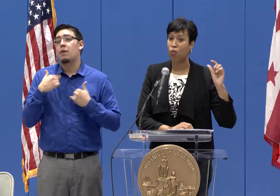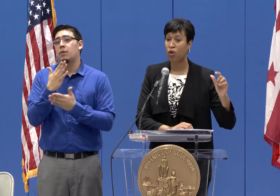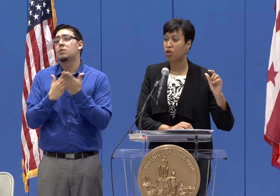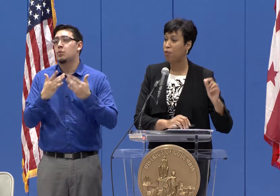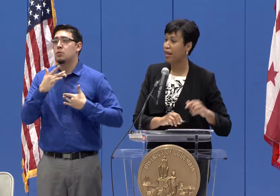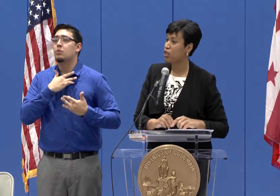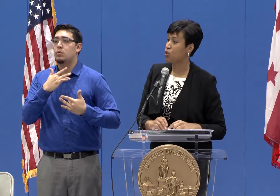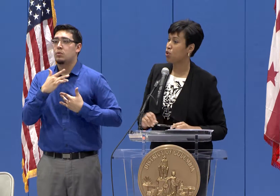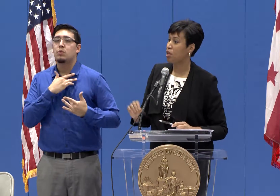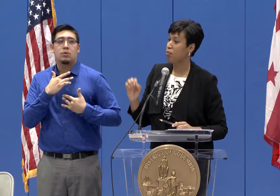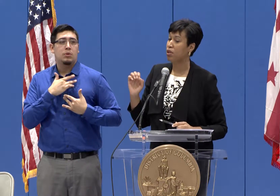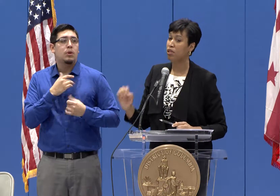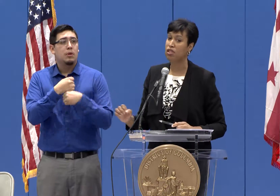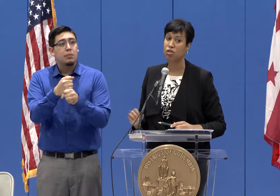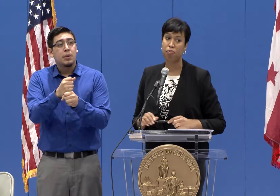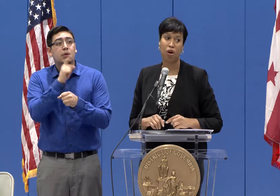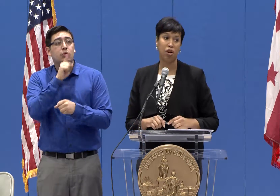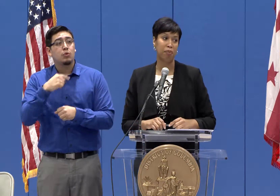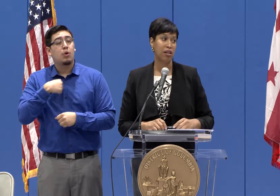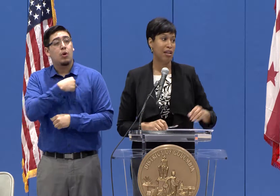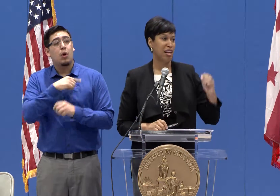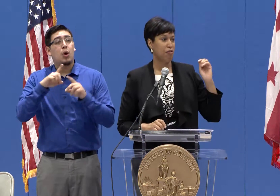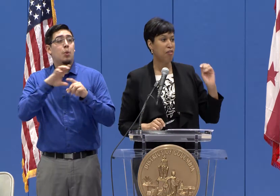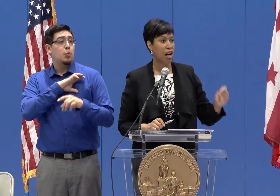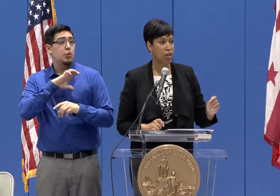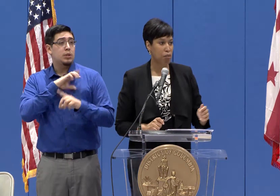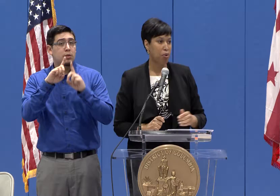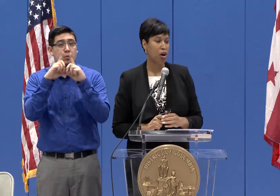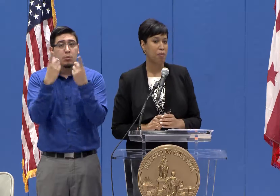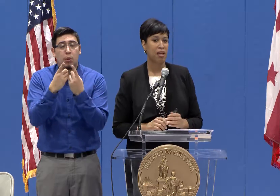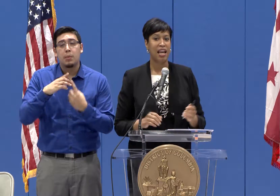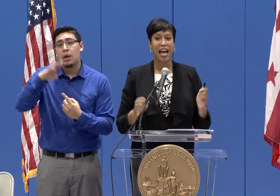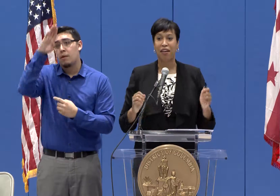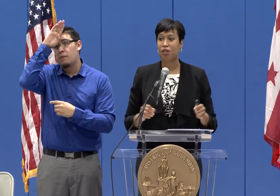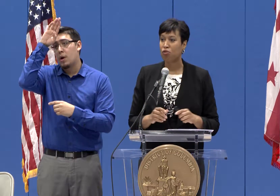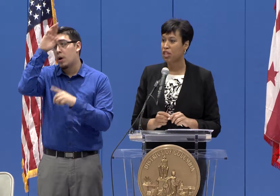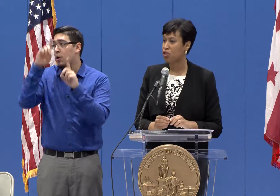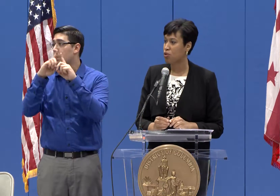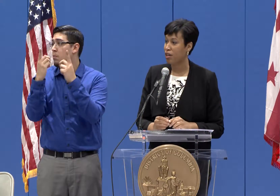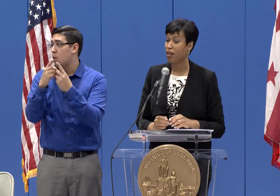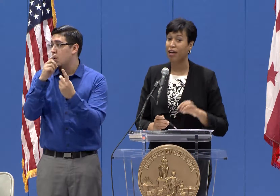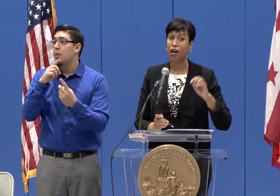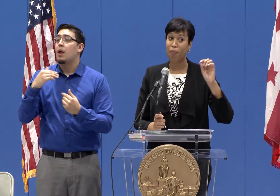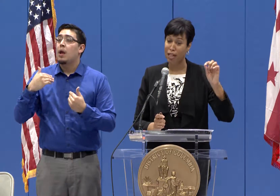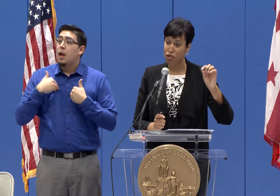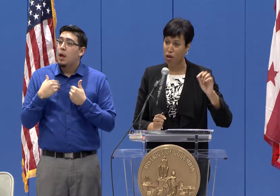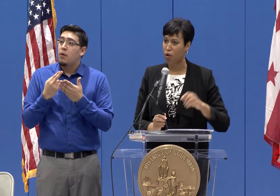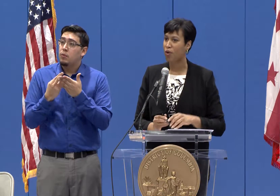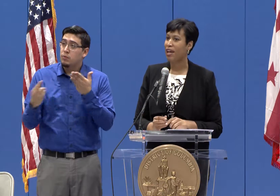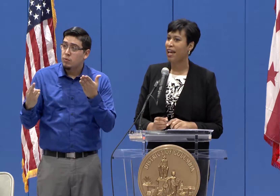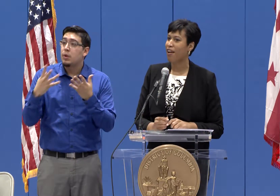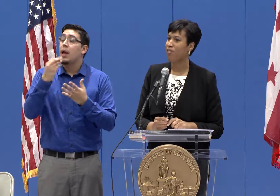AND WE'RE GOING TO MAKE SURE THAT OUR POLICE DEPARTMENT AND OUR FIRE DEPARTMENT HAVE THE RESOURCES, AND OUR METRO HAVE